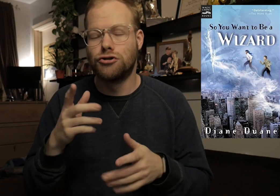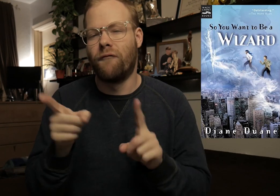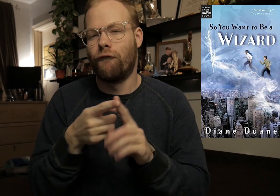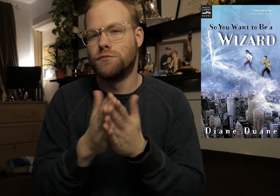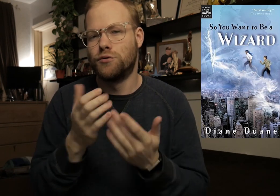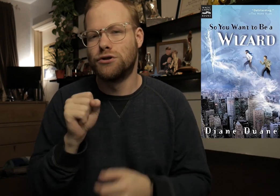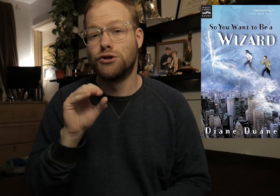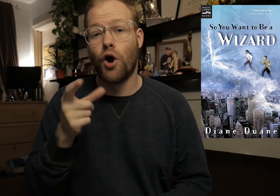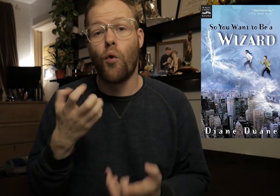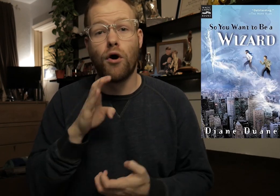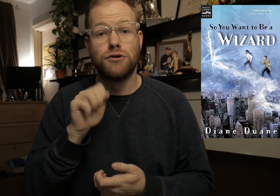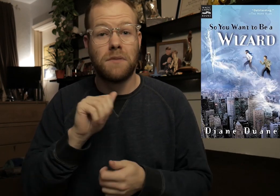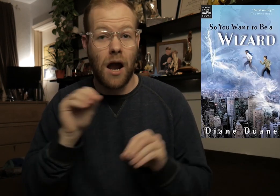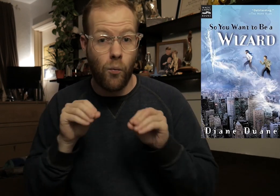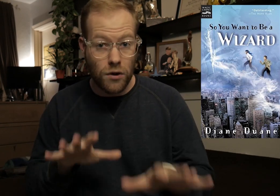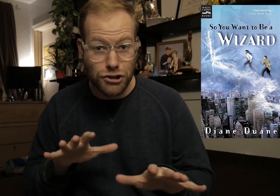The first book was called So You Want to Be a Wizard.